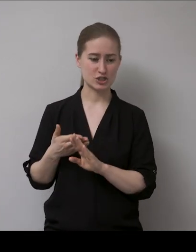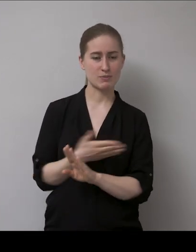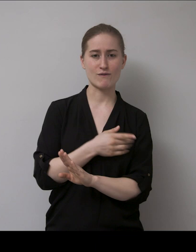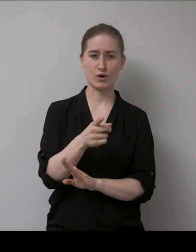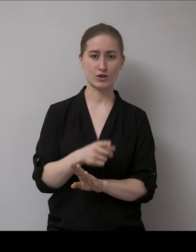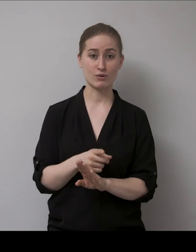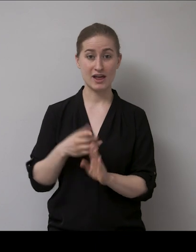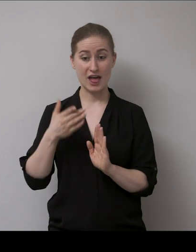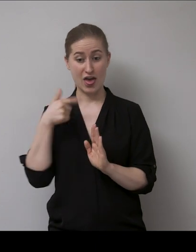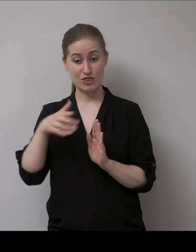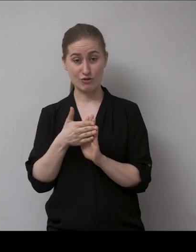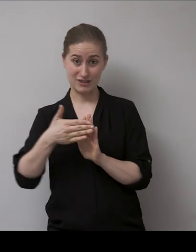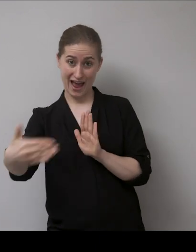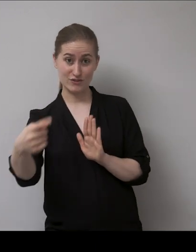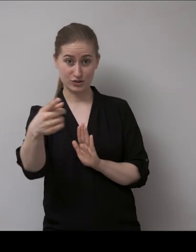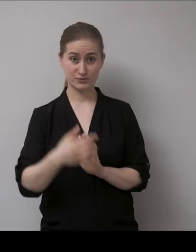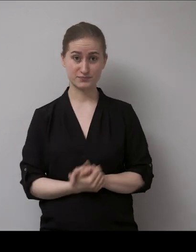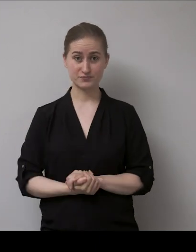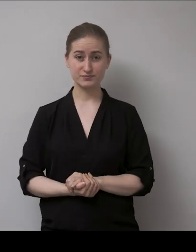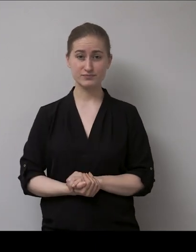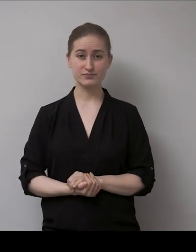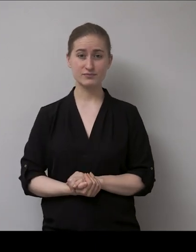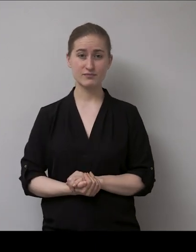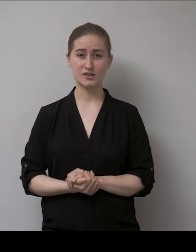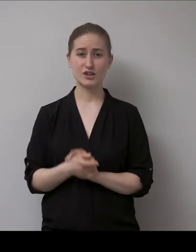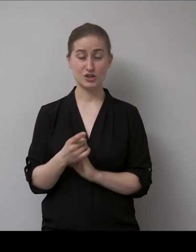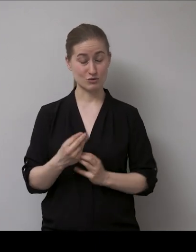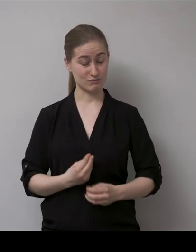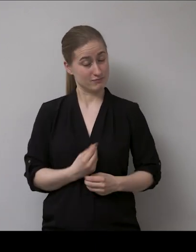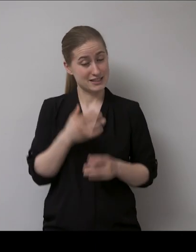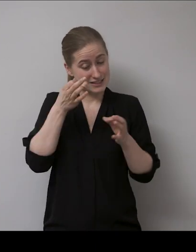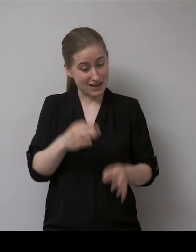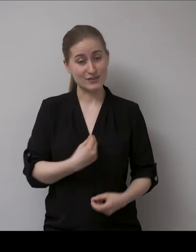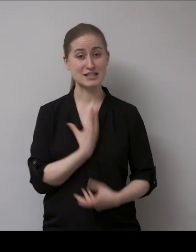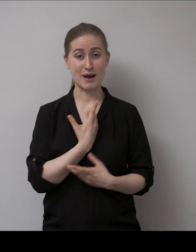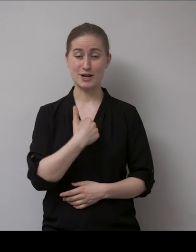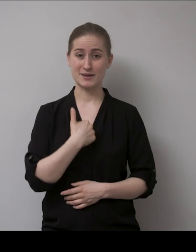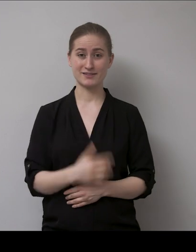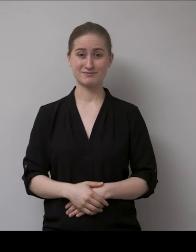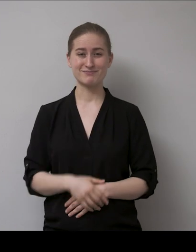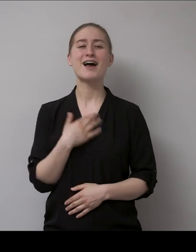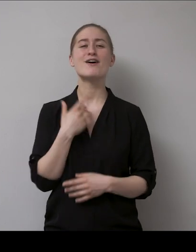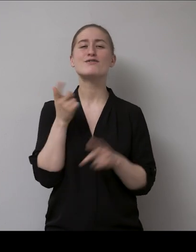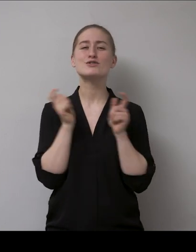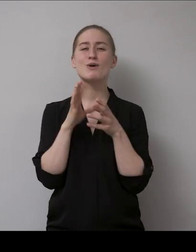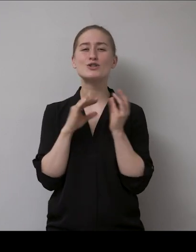and those that come after you. You certainly inspire me. I have a little story for you.